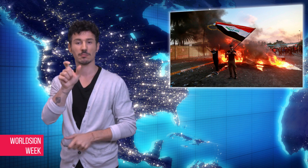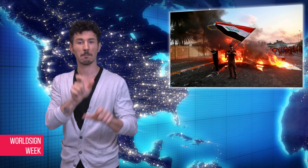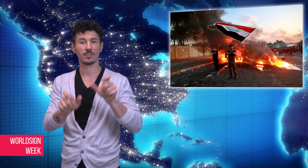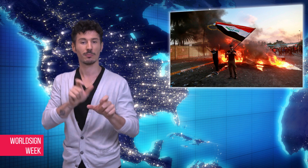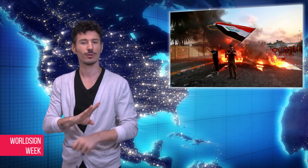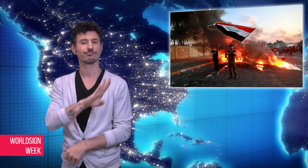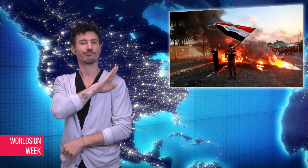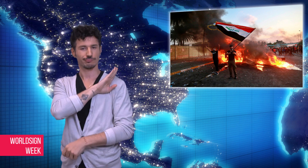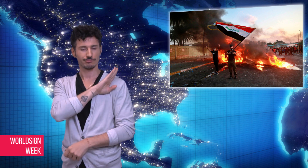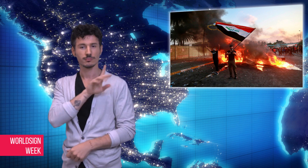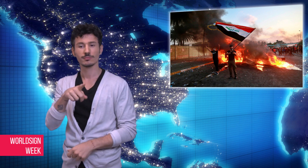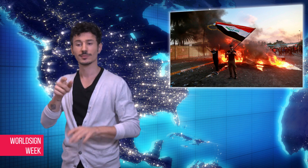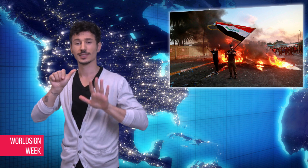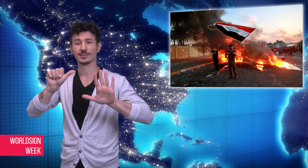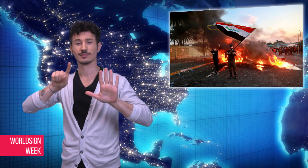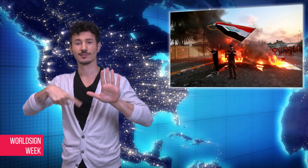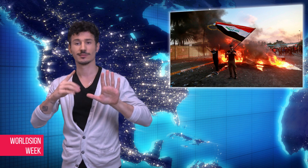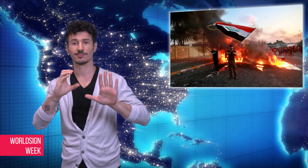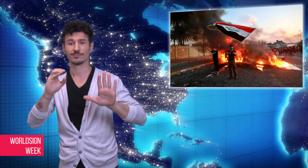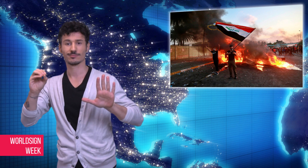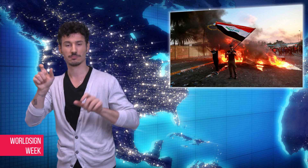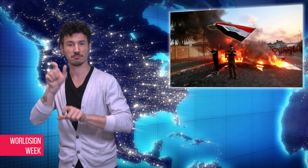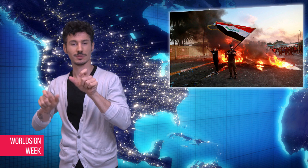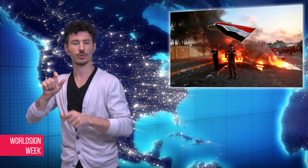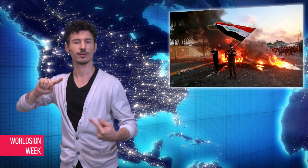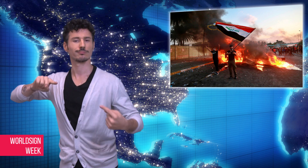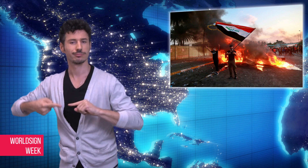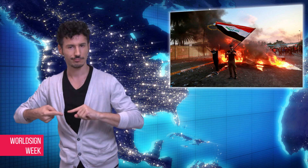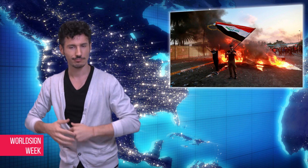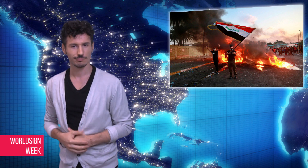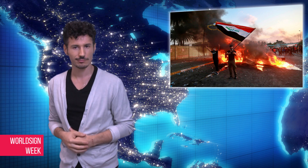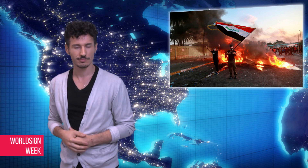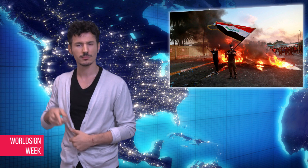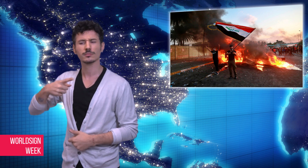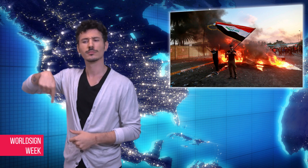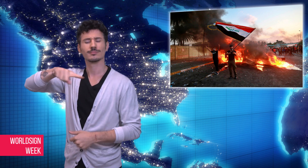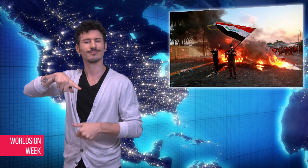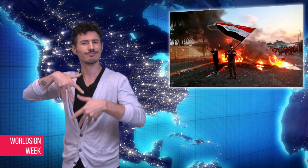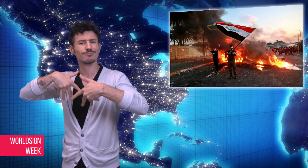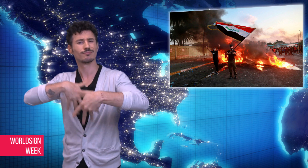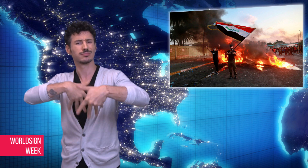More than 100 people and more than 6,000 people were